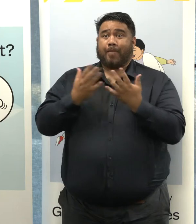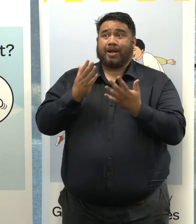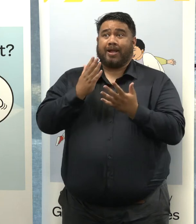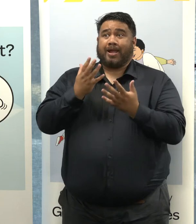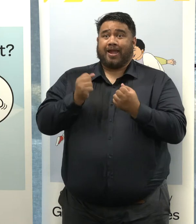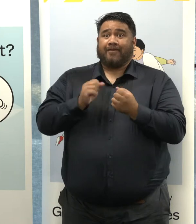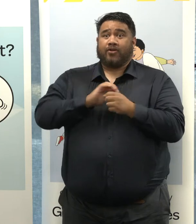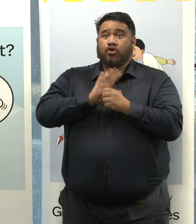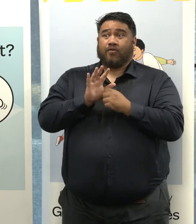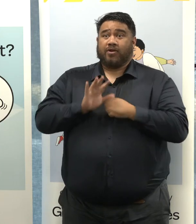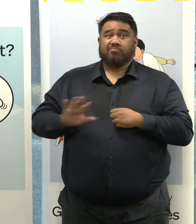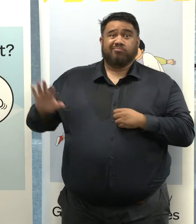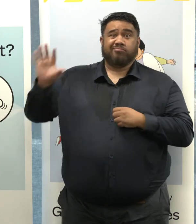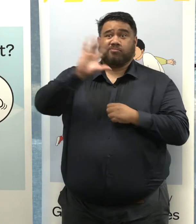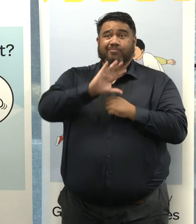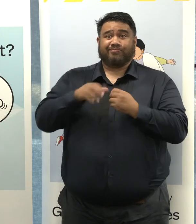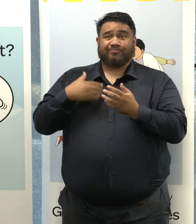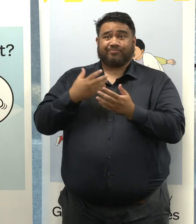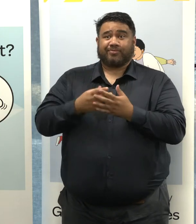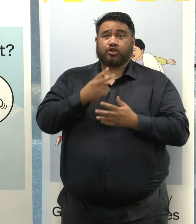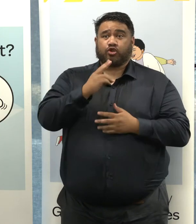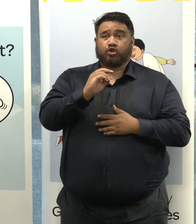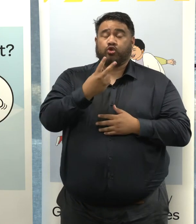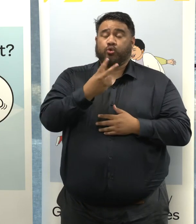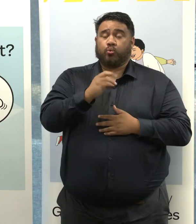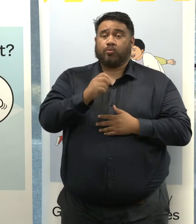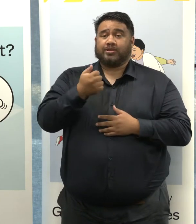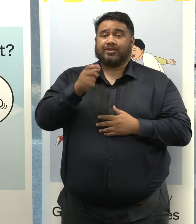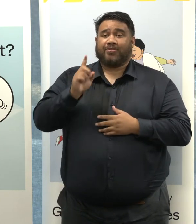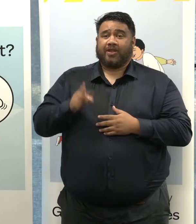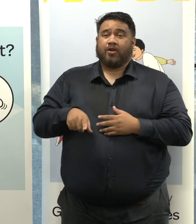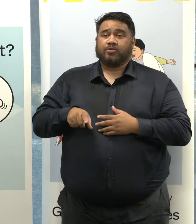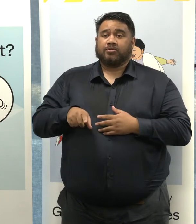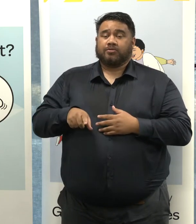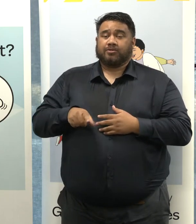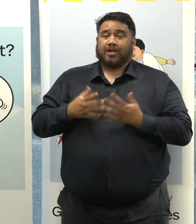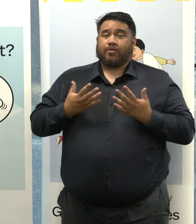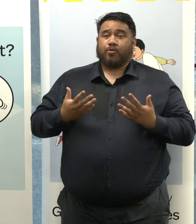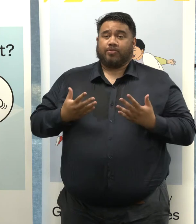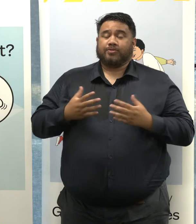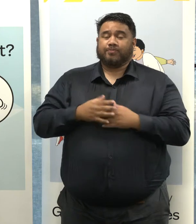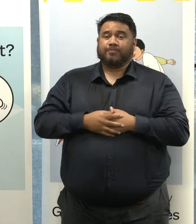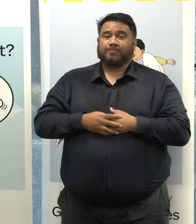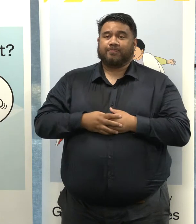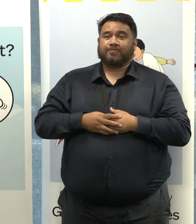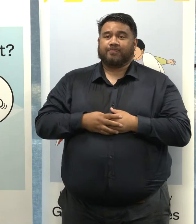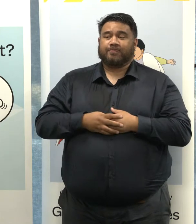or high dependency units. Our total number of active